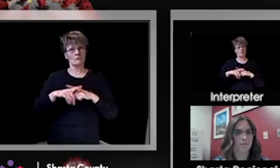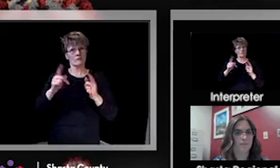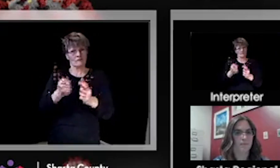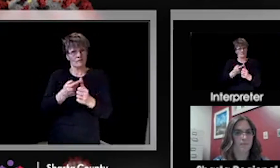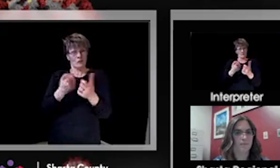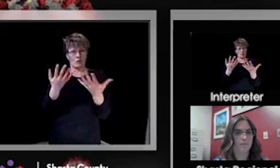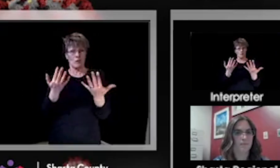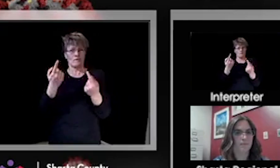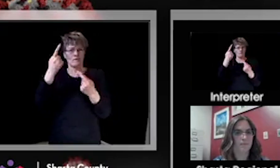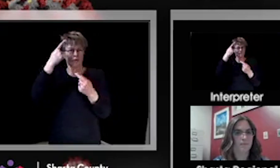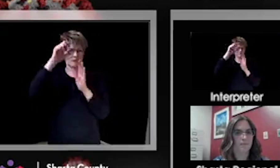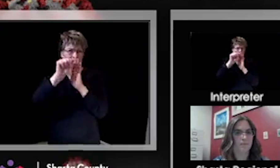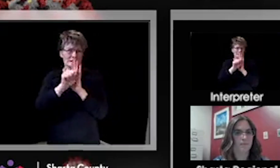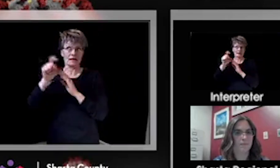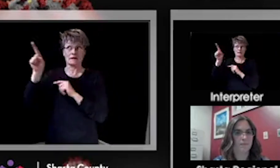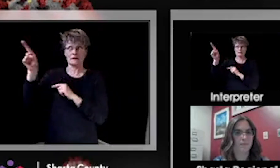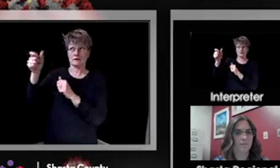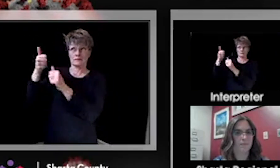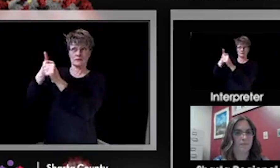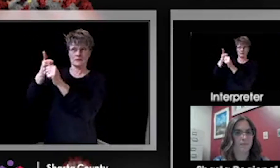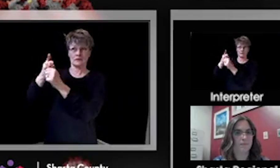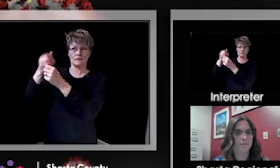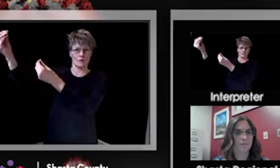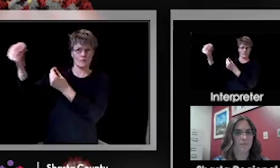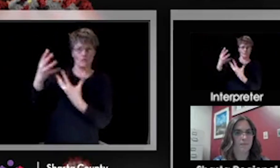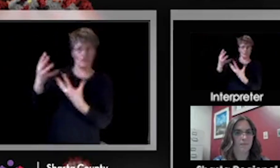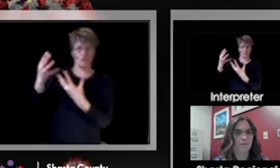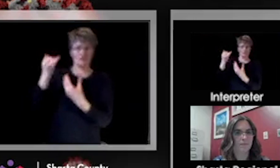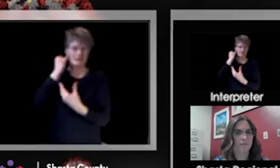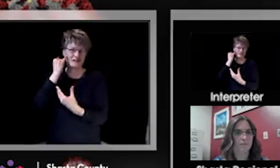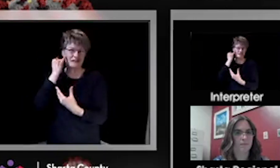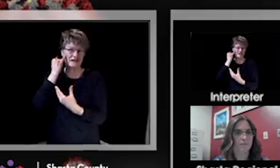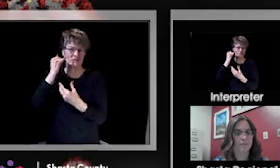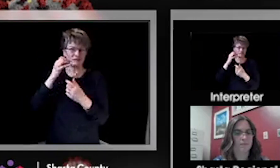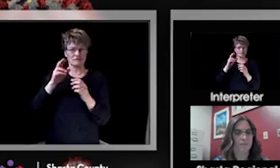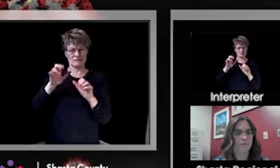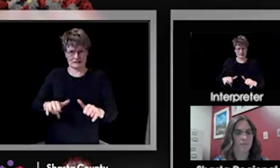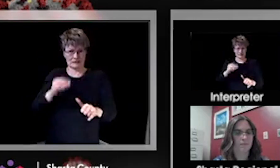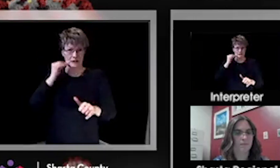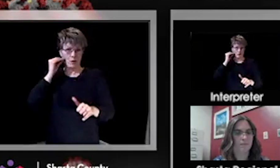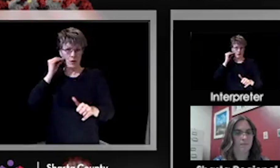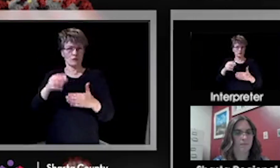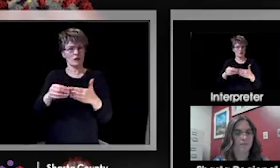about how to go about this in a gradual stage safe manner that will allow us to continue